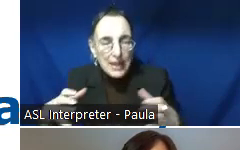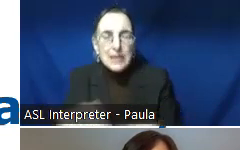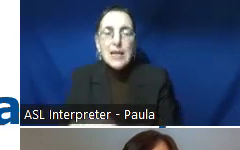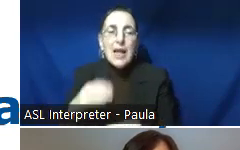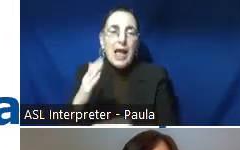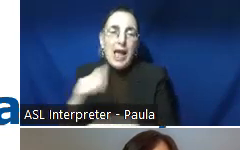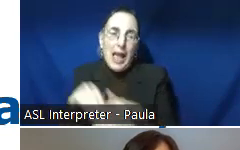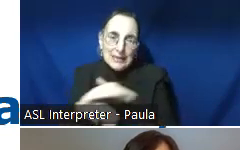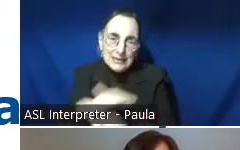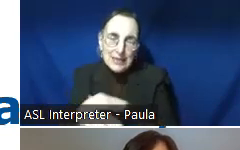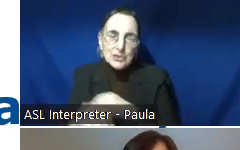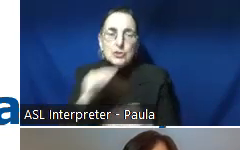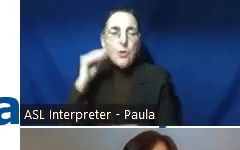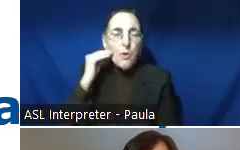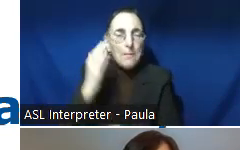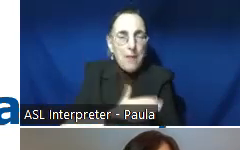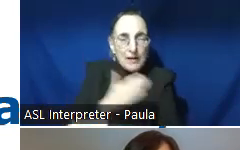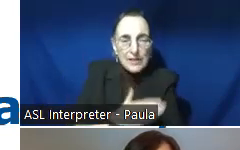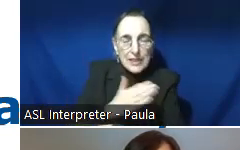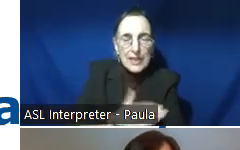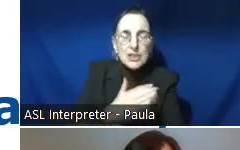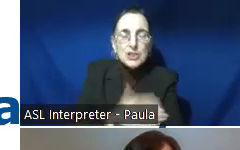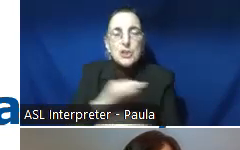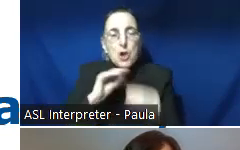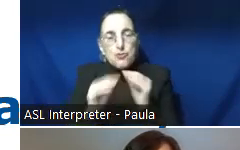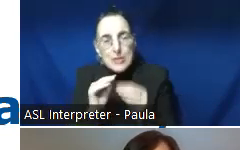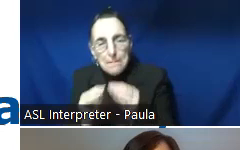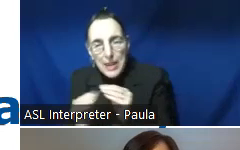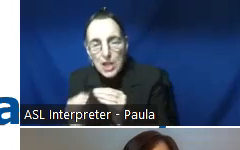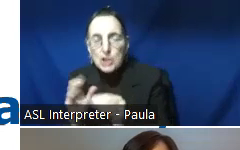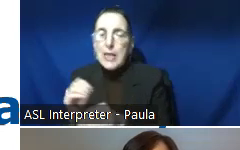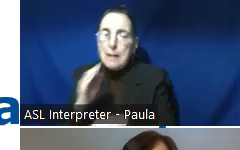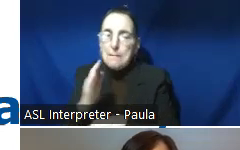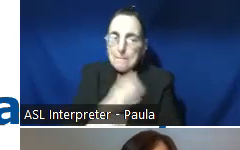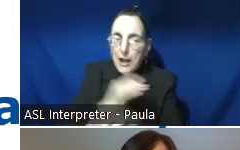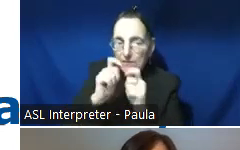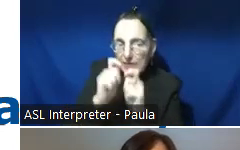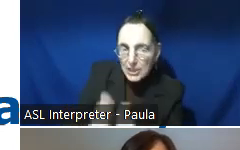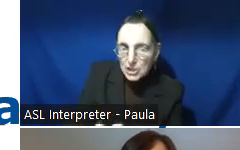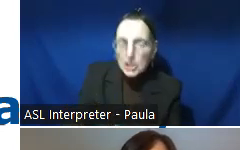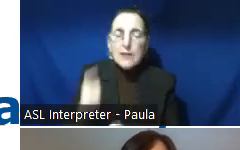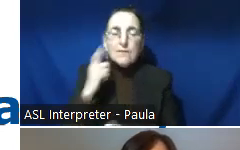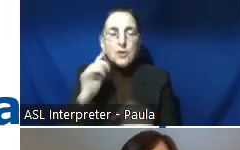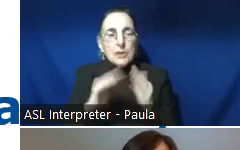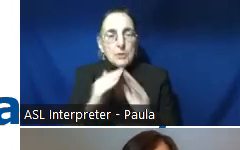Repairs and Weatherization for community living, and the section adds tips for